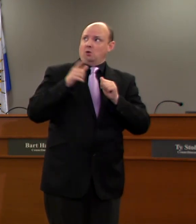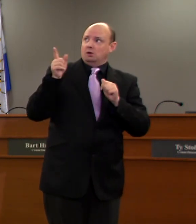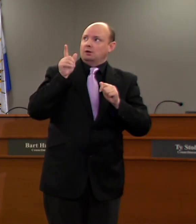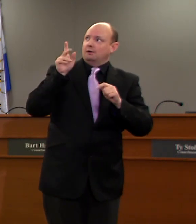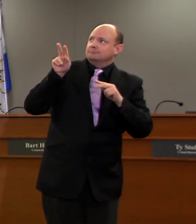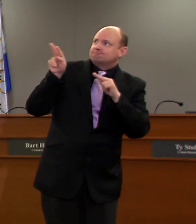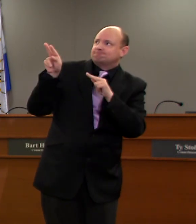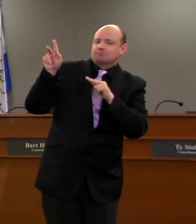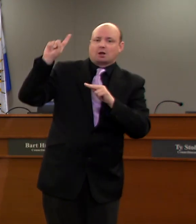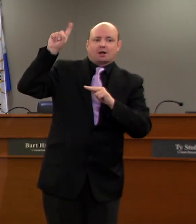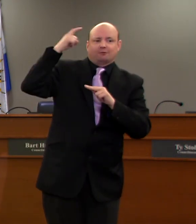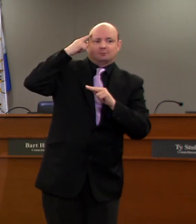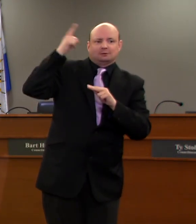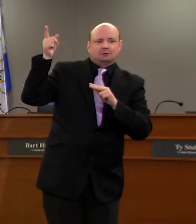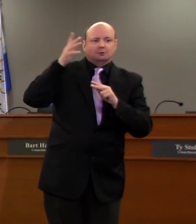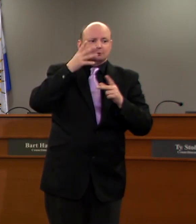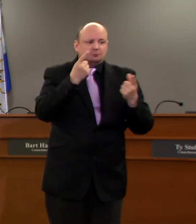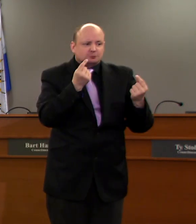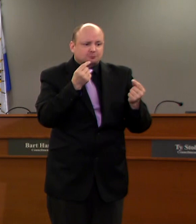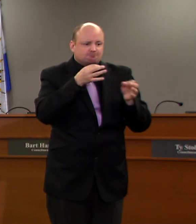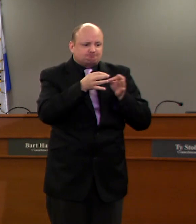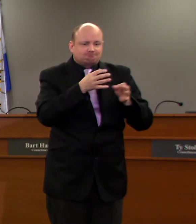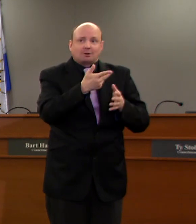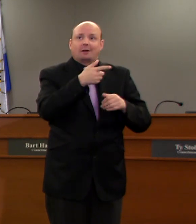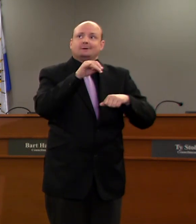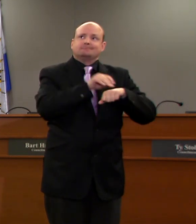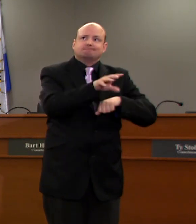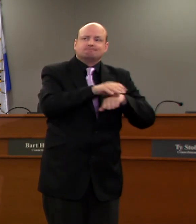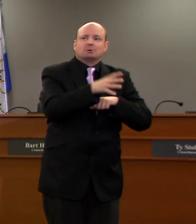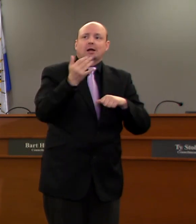as, and you can look on the website for this, low income